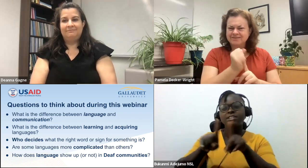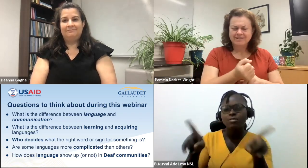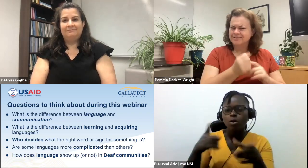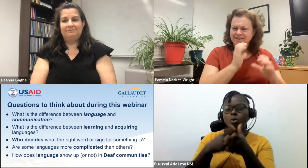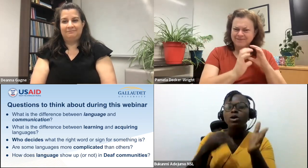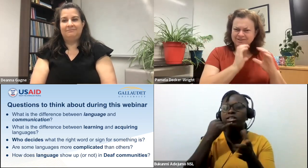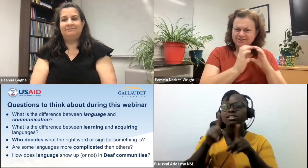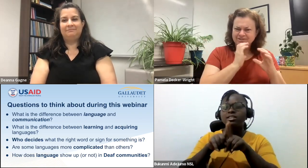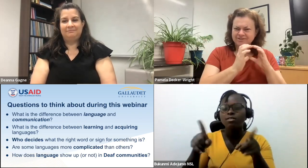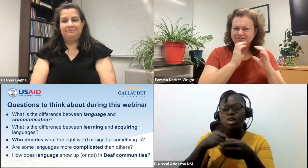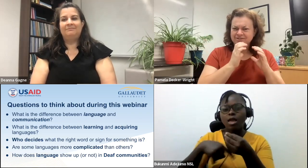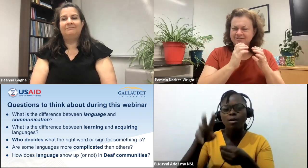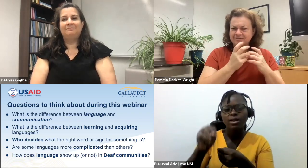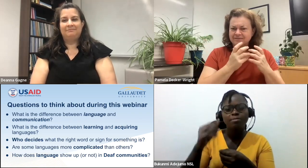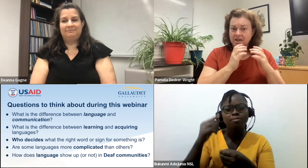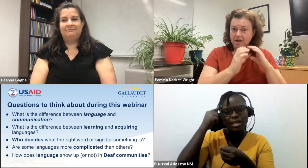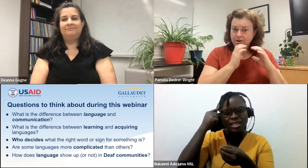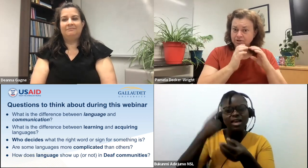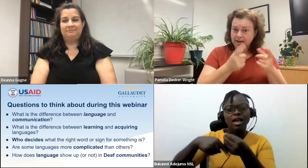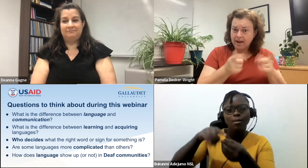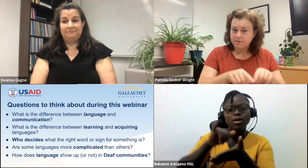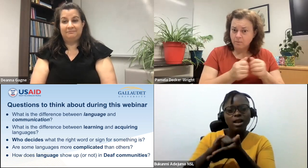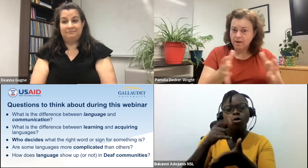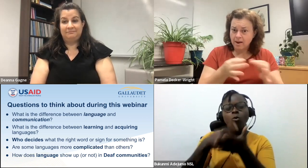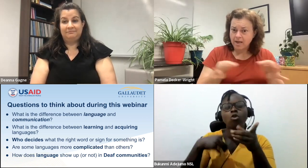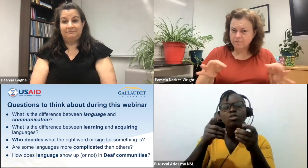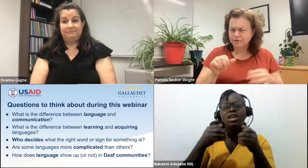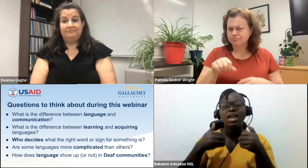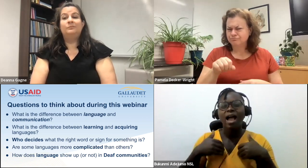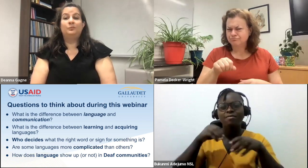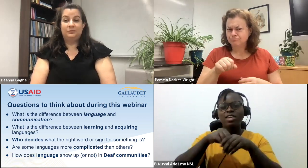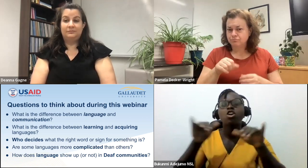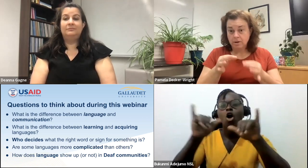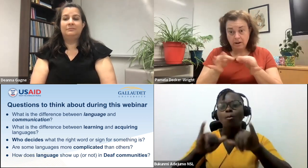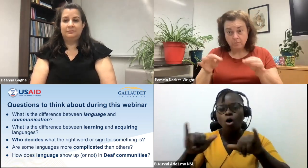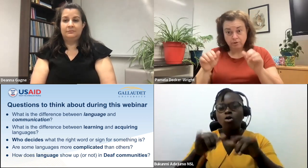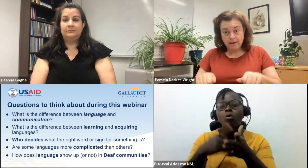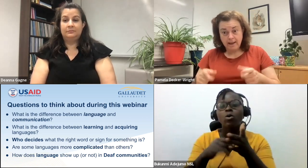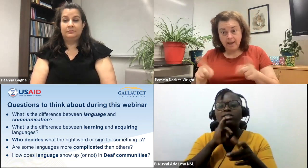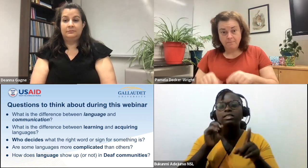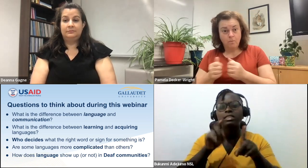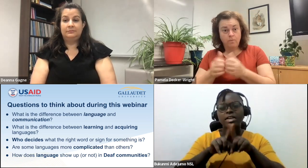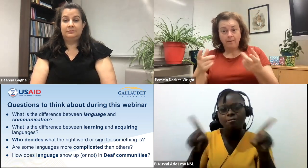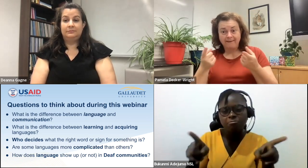In some situations you have language and others when you're in communication and communication actually happen without language?